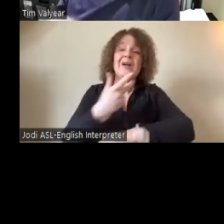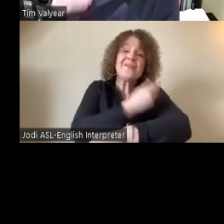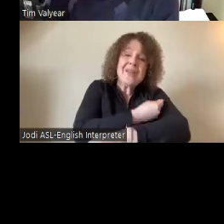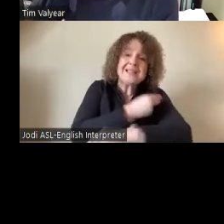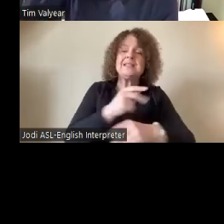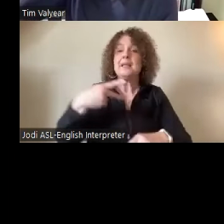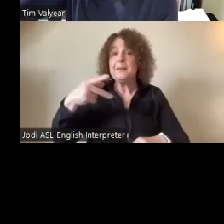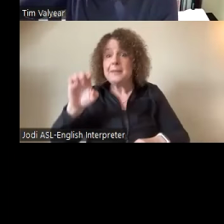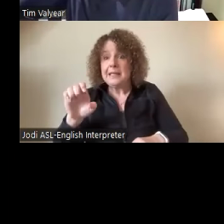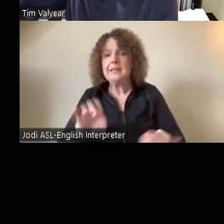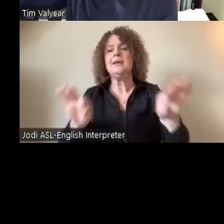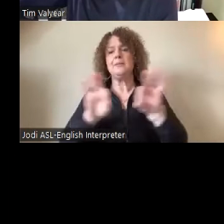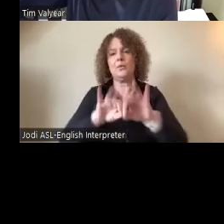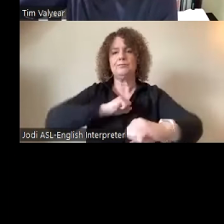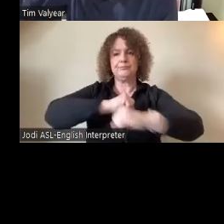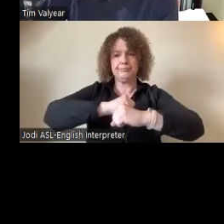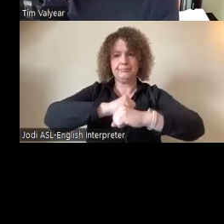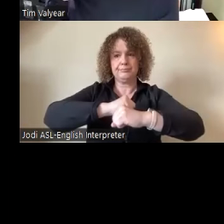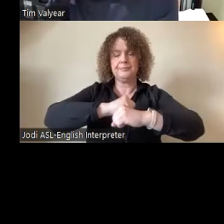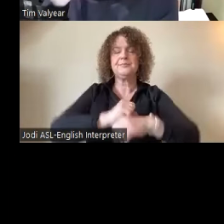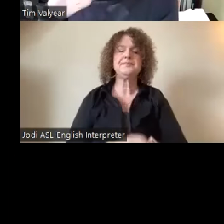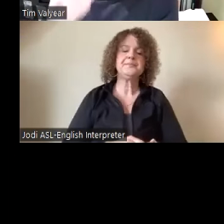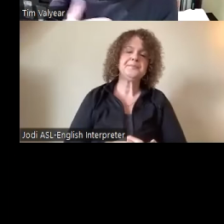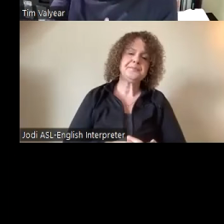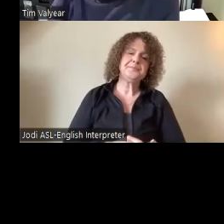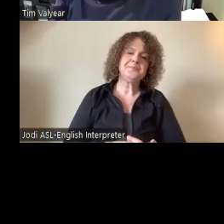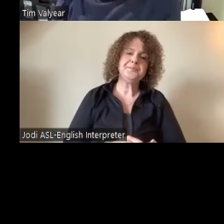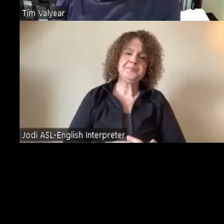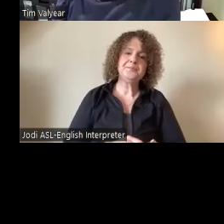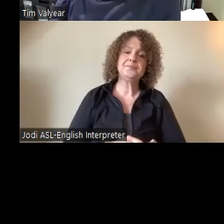and they are dying. And that's why vaccines and IPAC are so